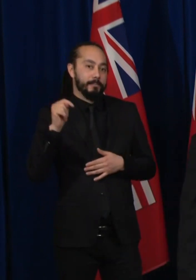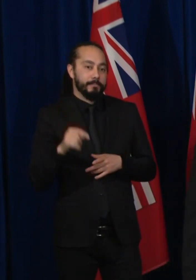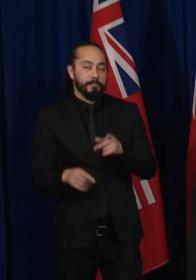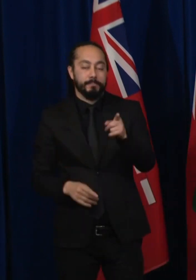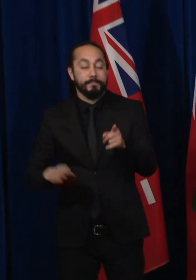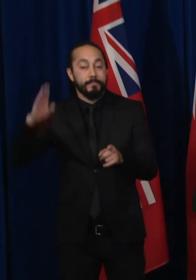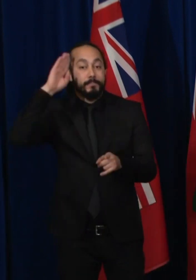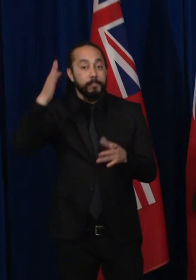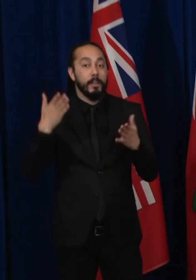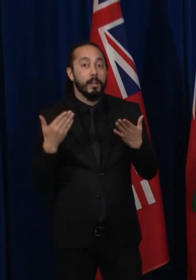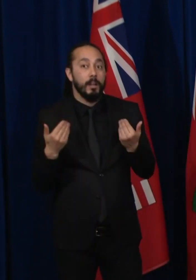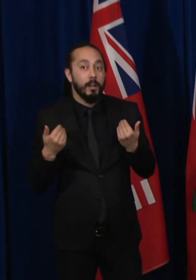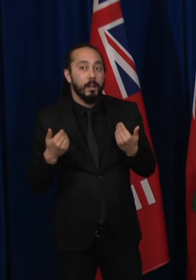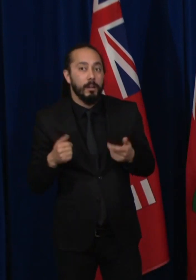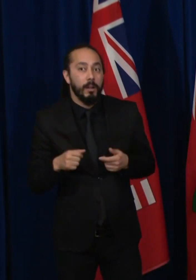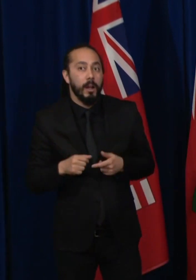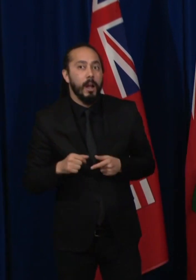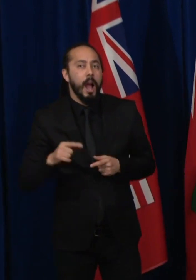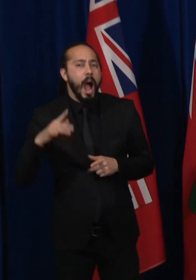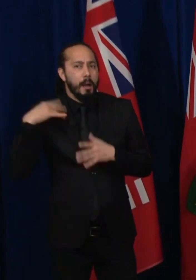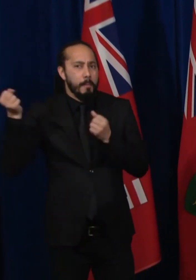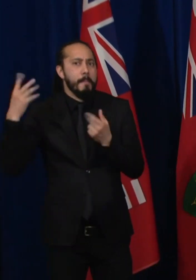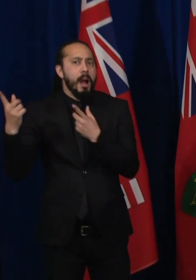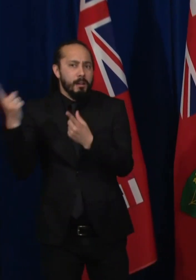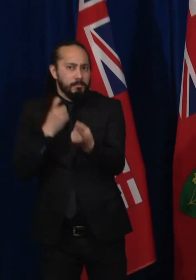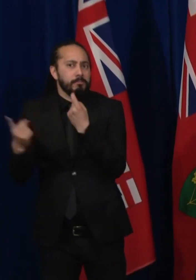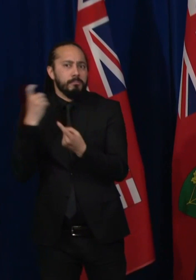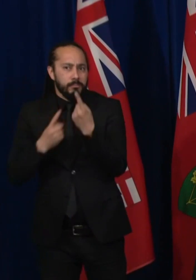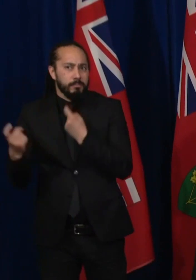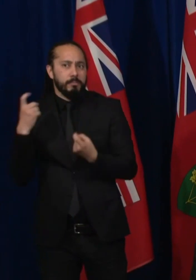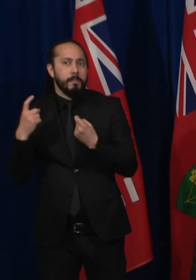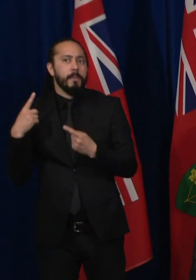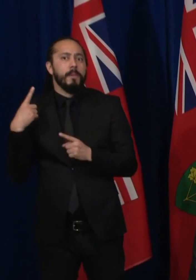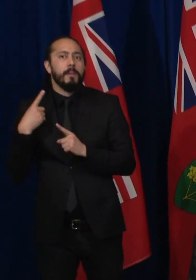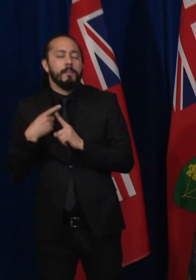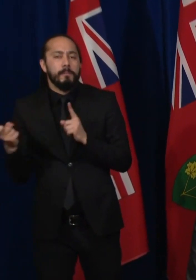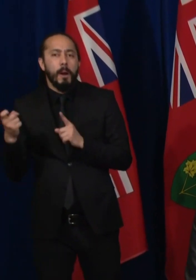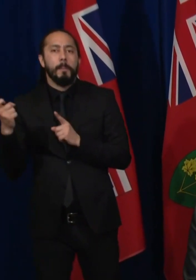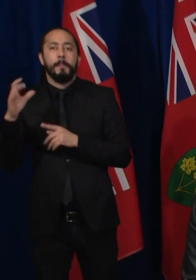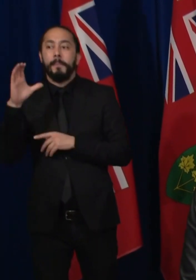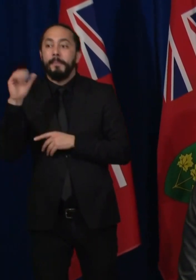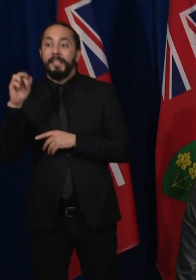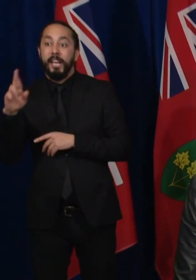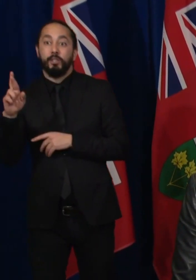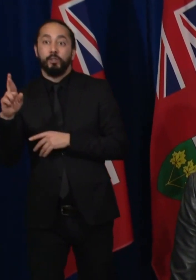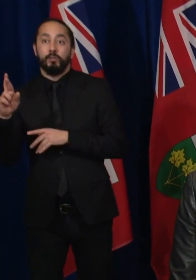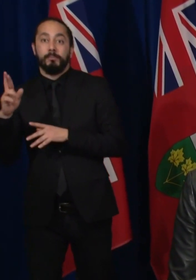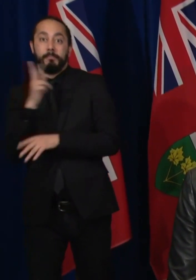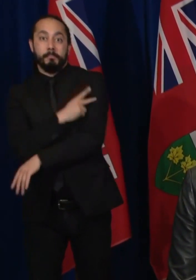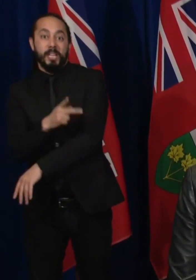I'm getting deluged with degrees cancer patients after my story yesterday.